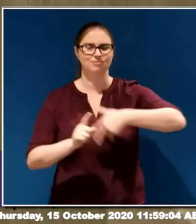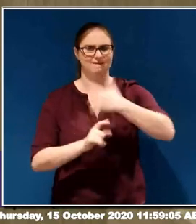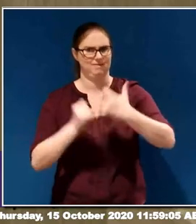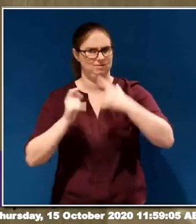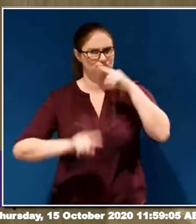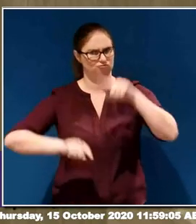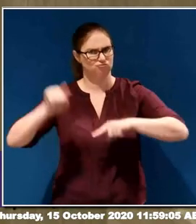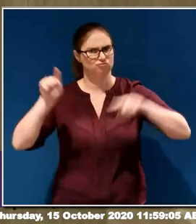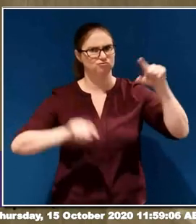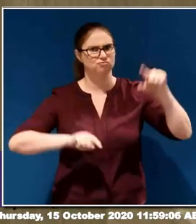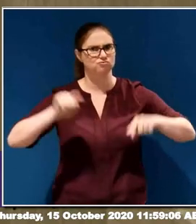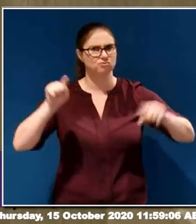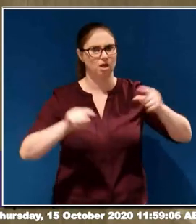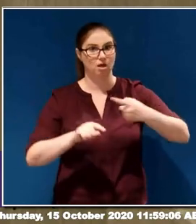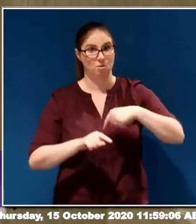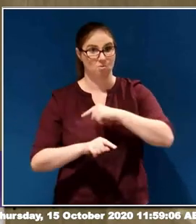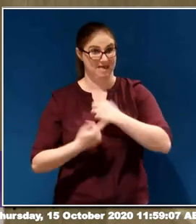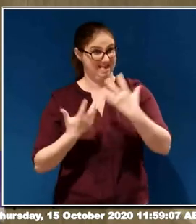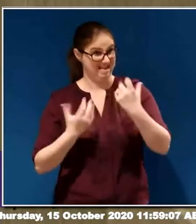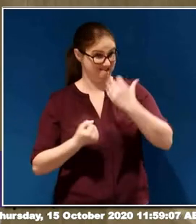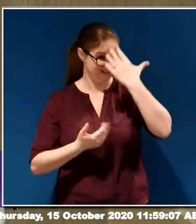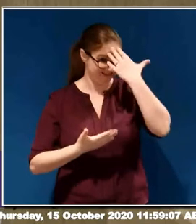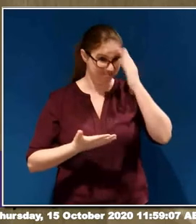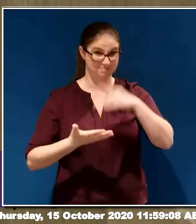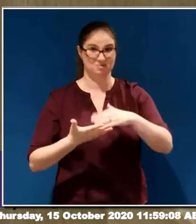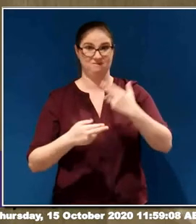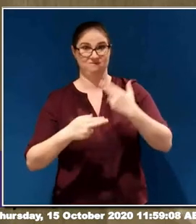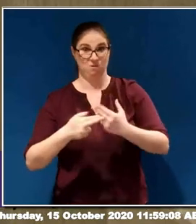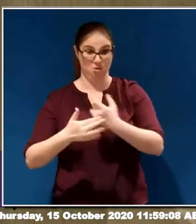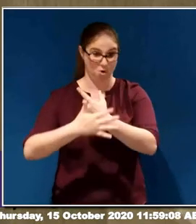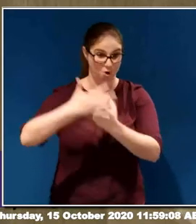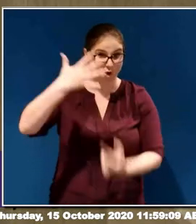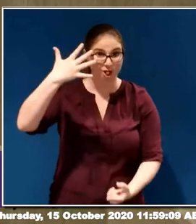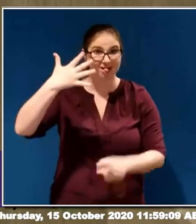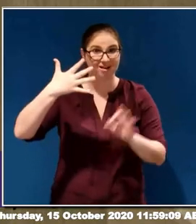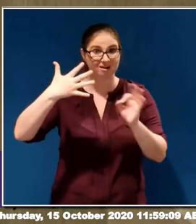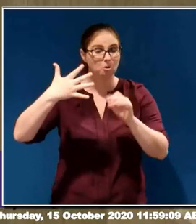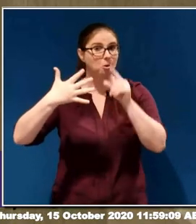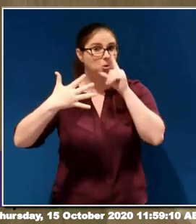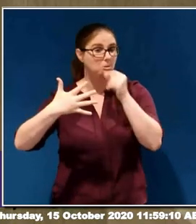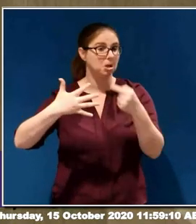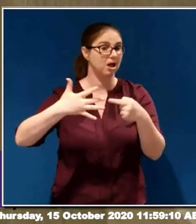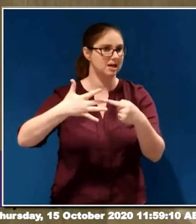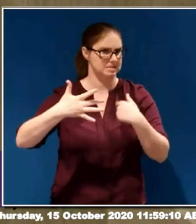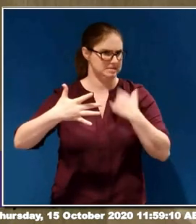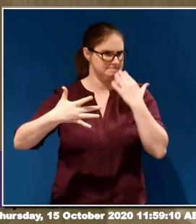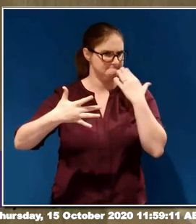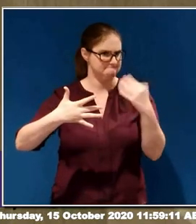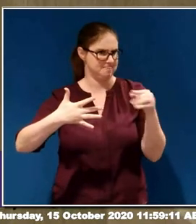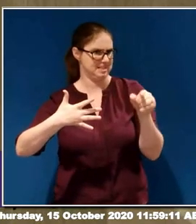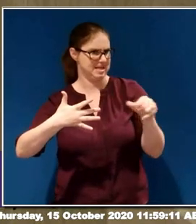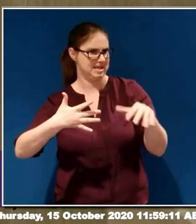experience in that particular area that they would be asking about.